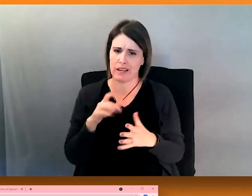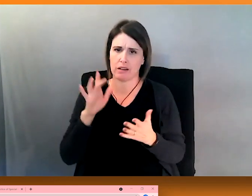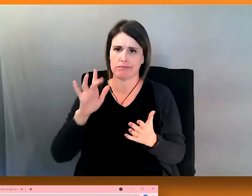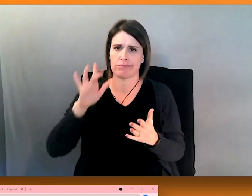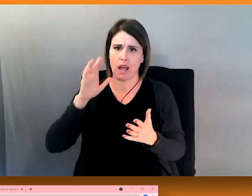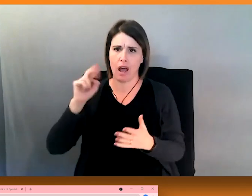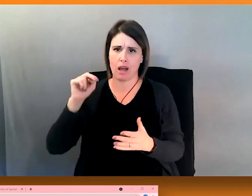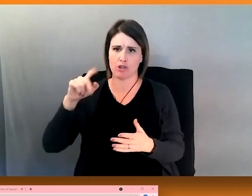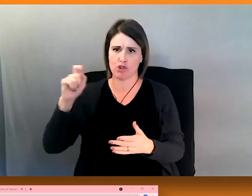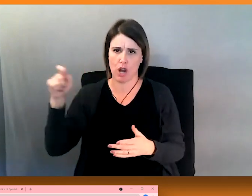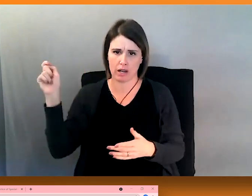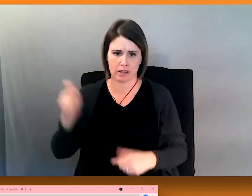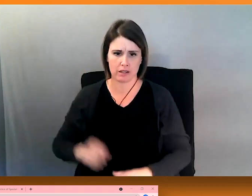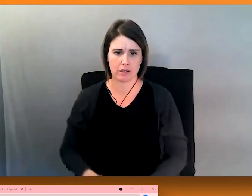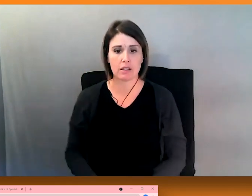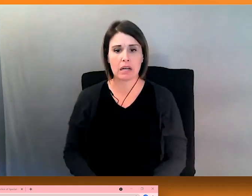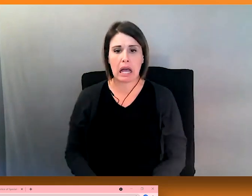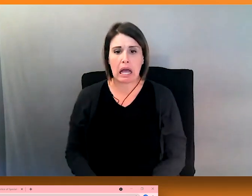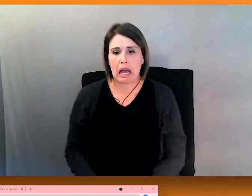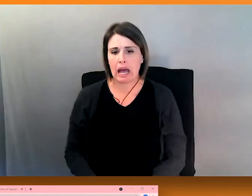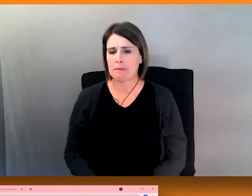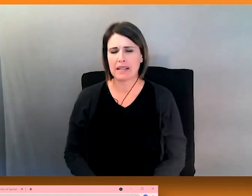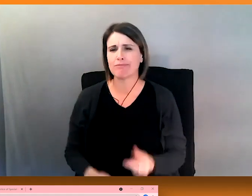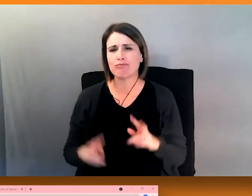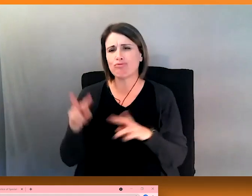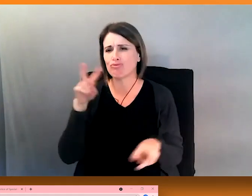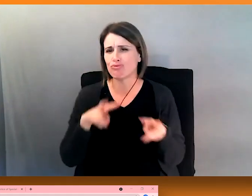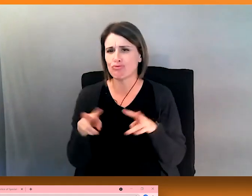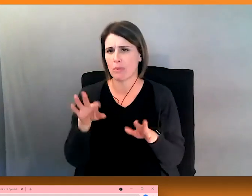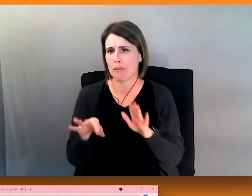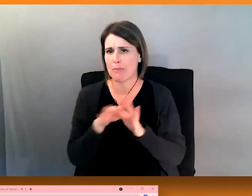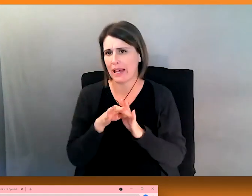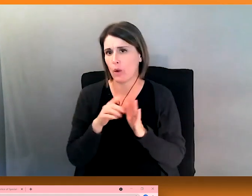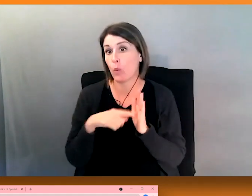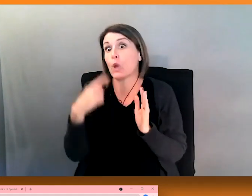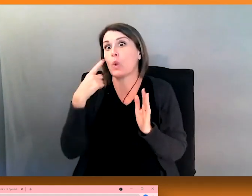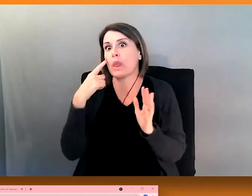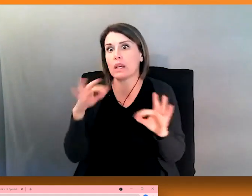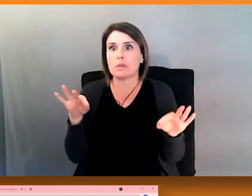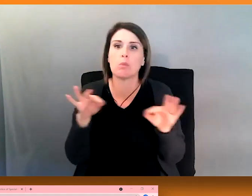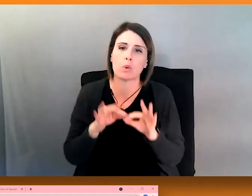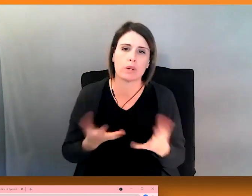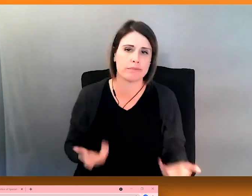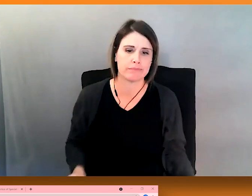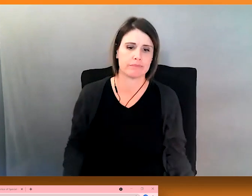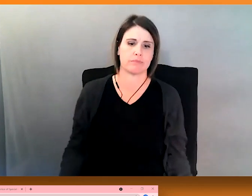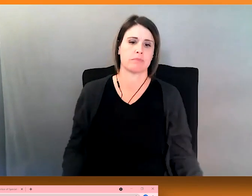So I would say, you know, definitely choose your options.